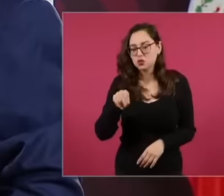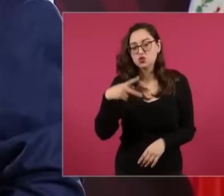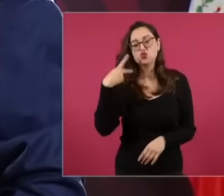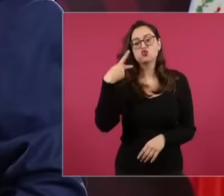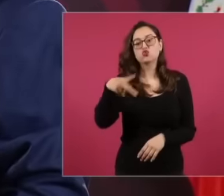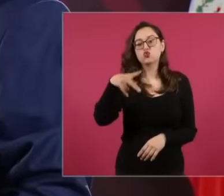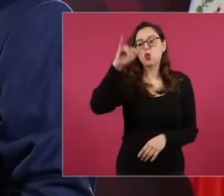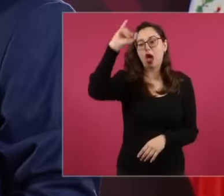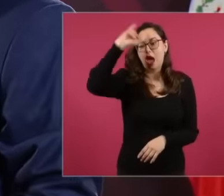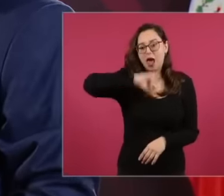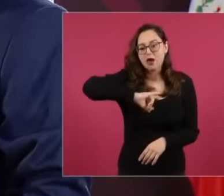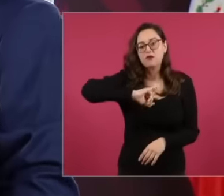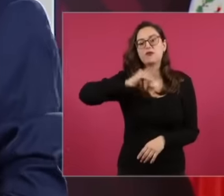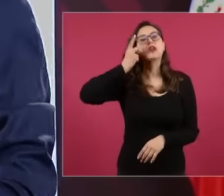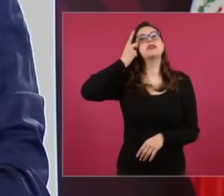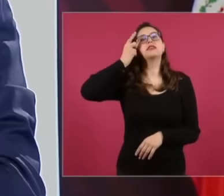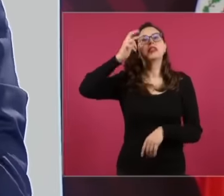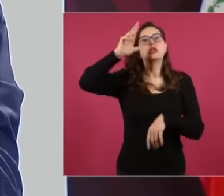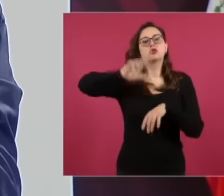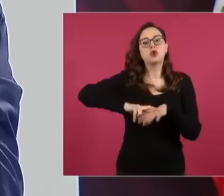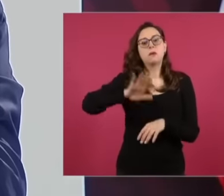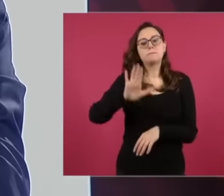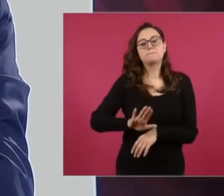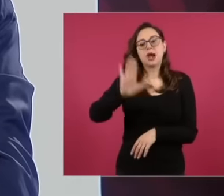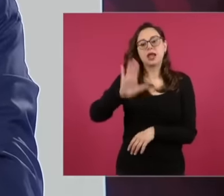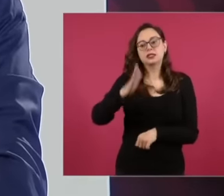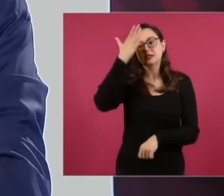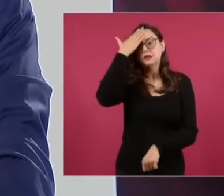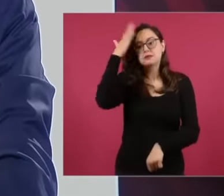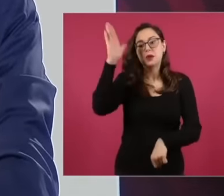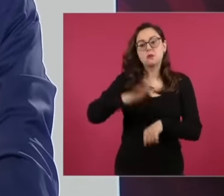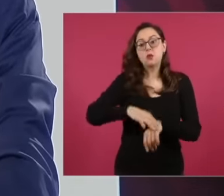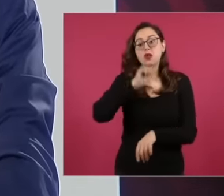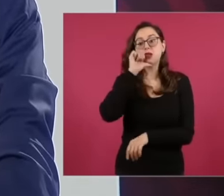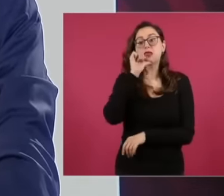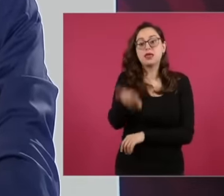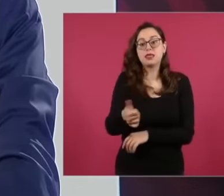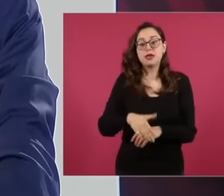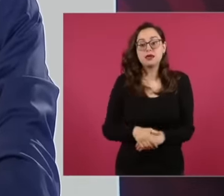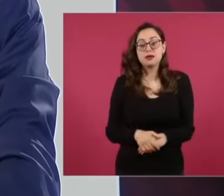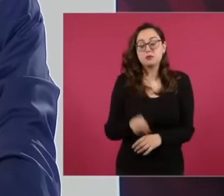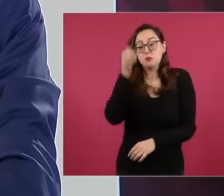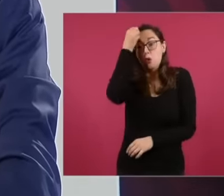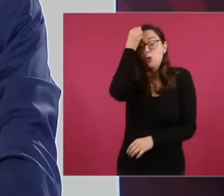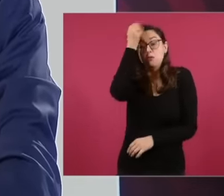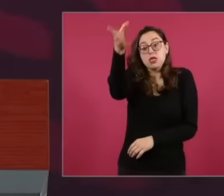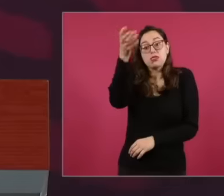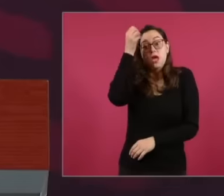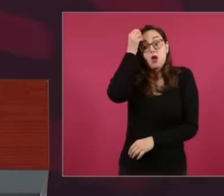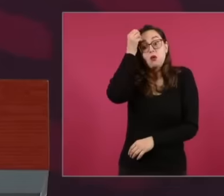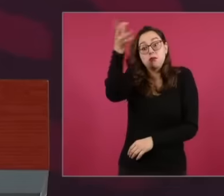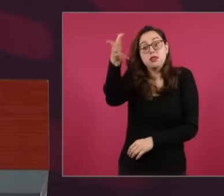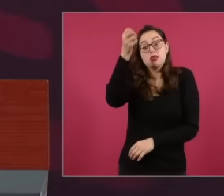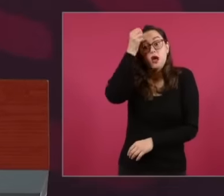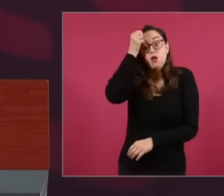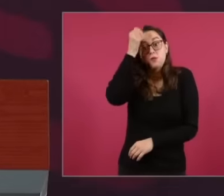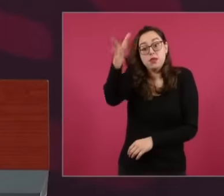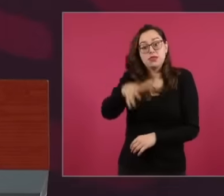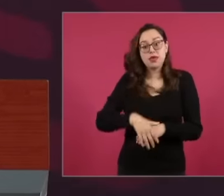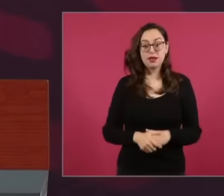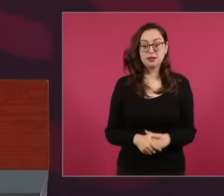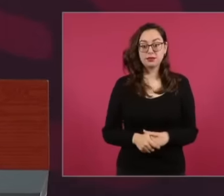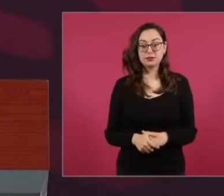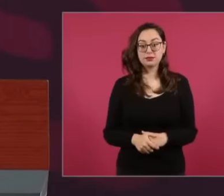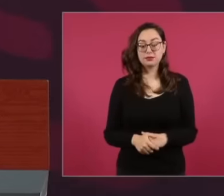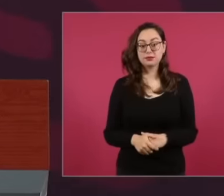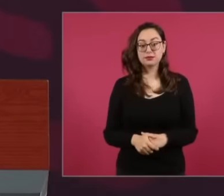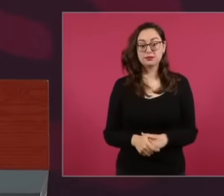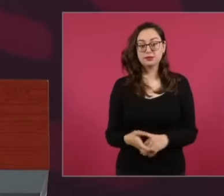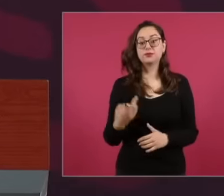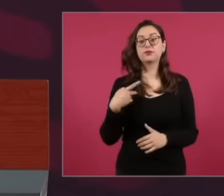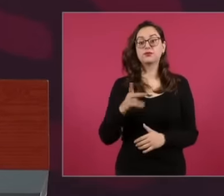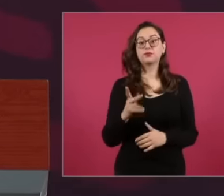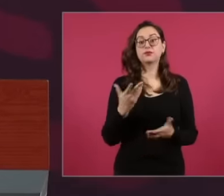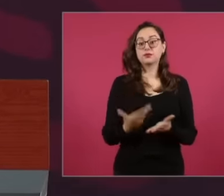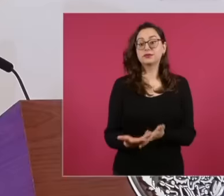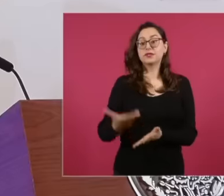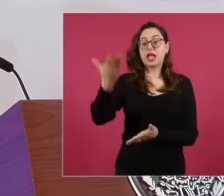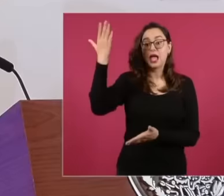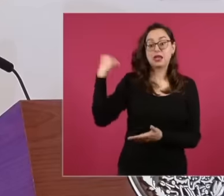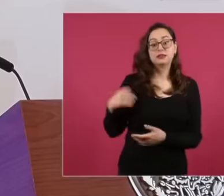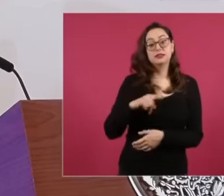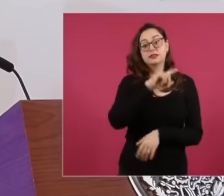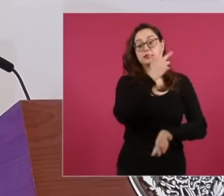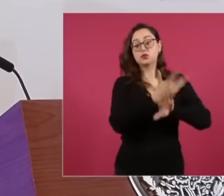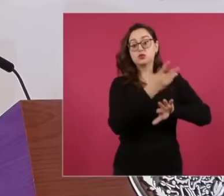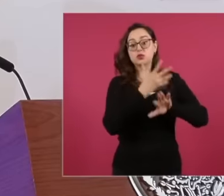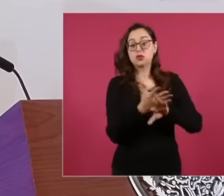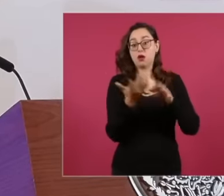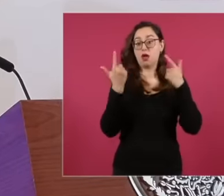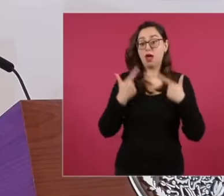managers suffer from amnesia. But what were the United States agencies doing in